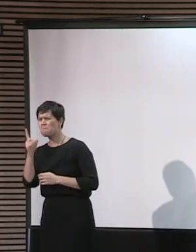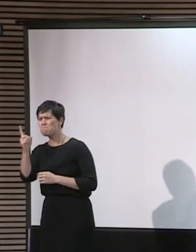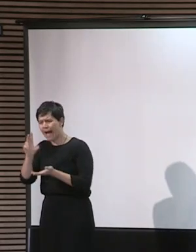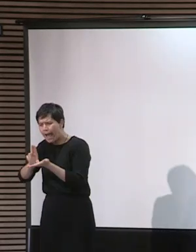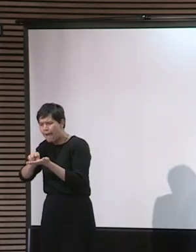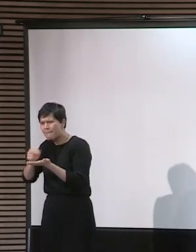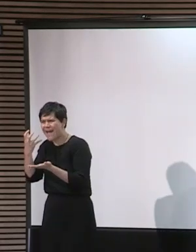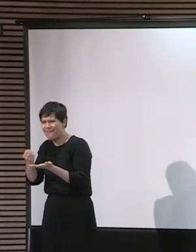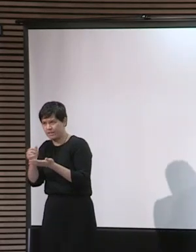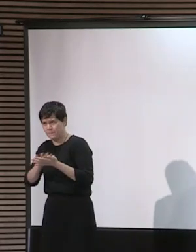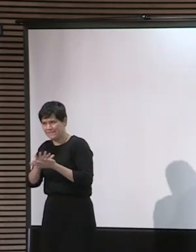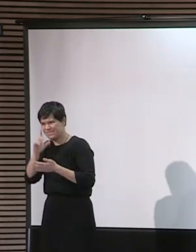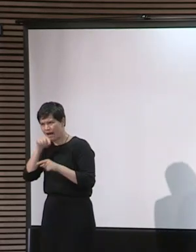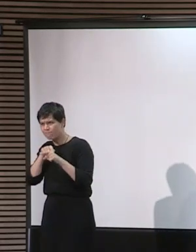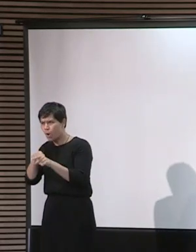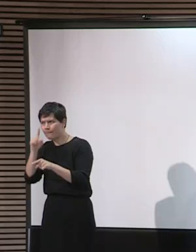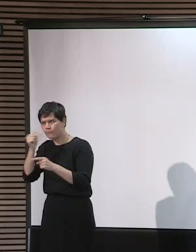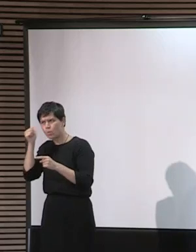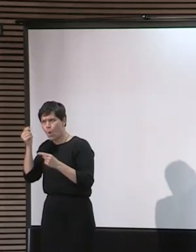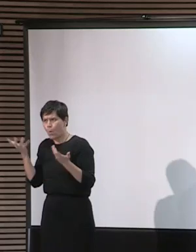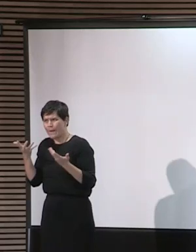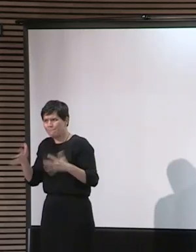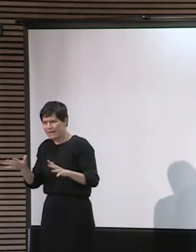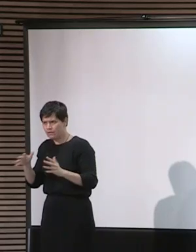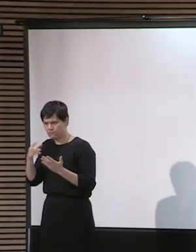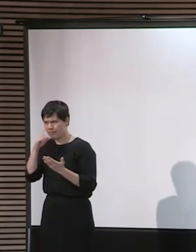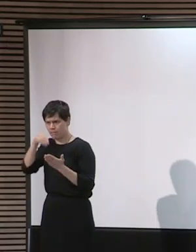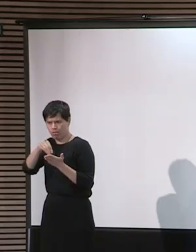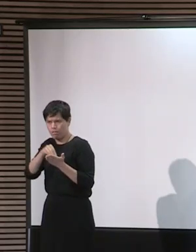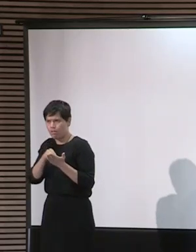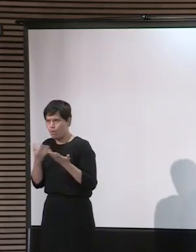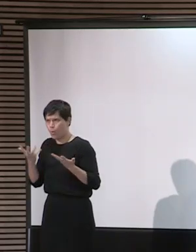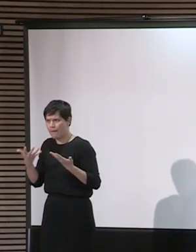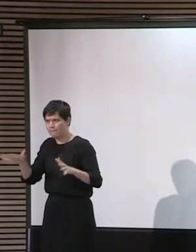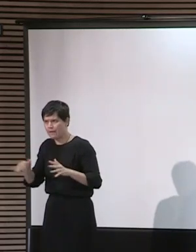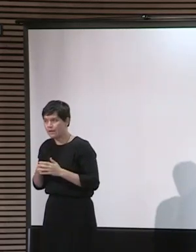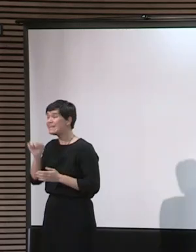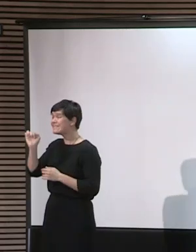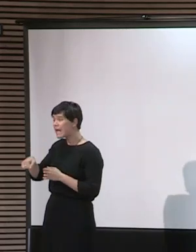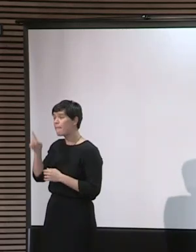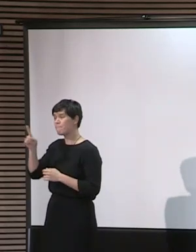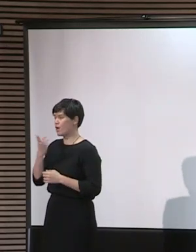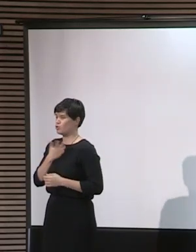hospitality spaces, that becomes more difficult. Isn't that what the app's